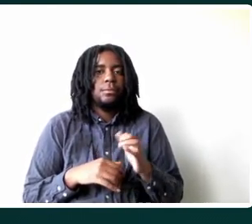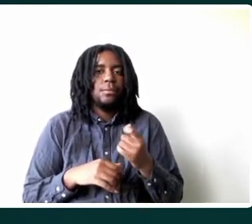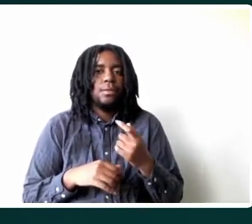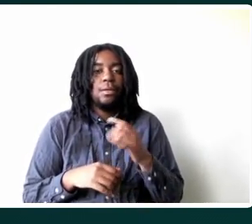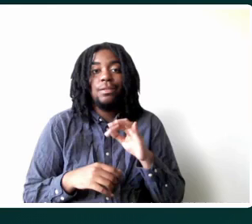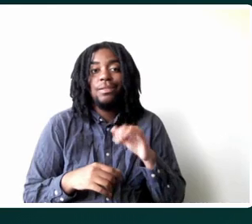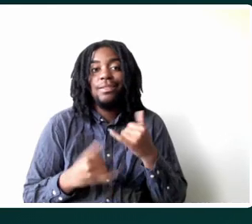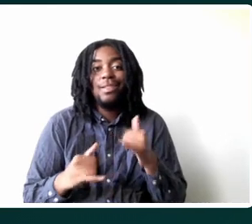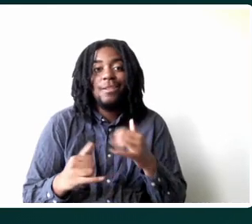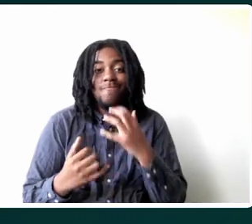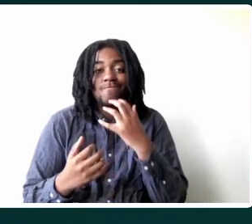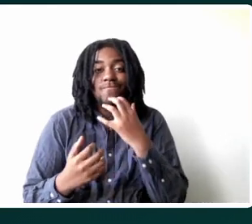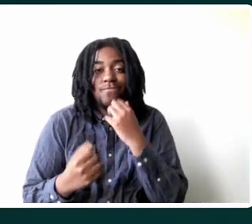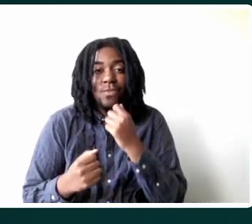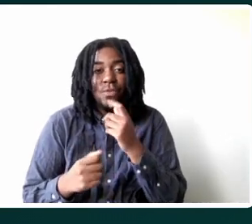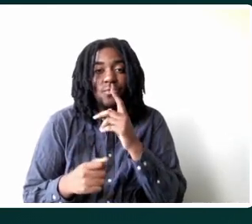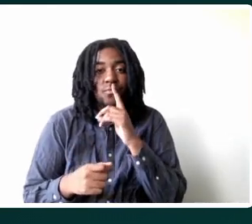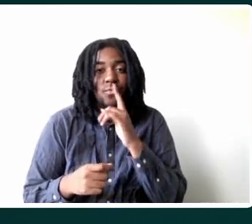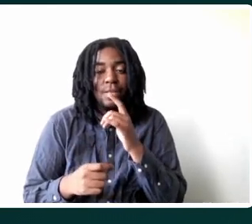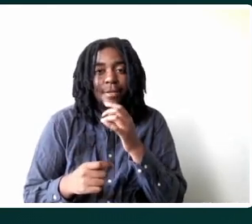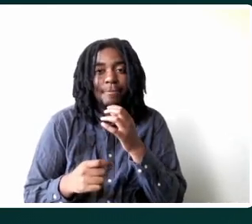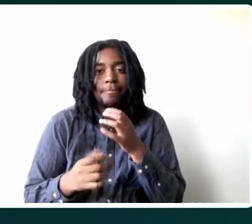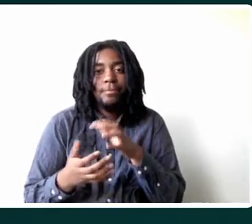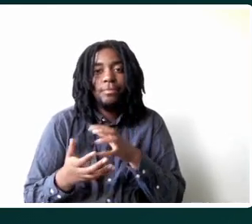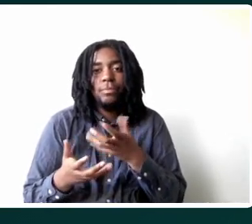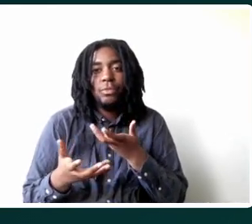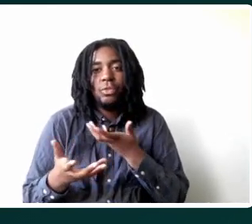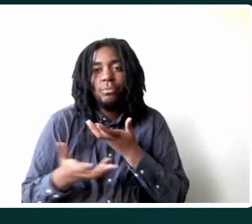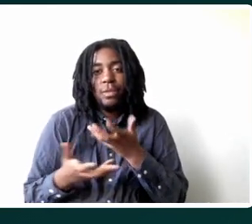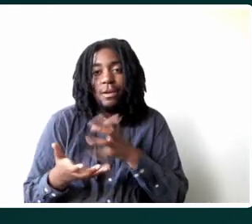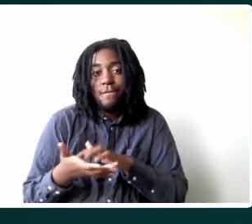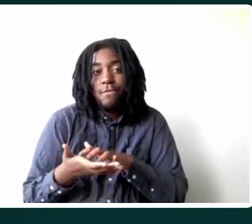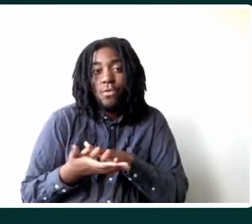to creating the sense of vulnerability and the sense of community, when we first put students